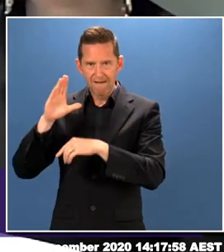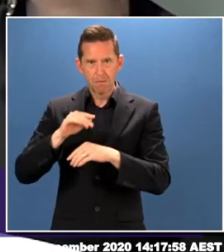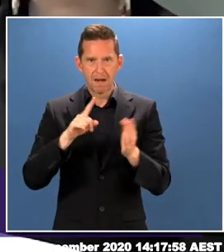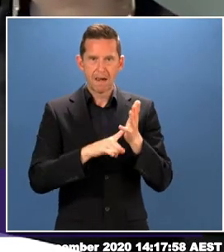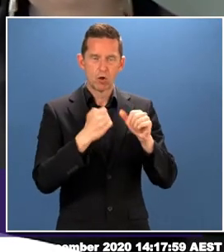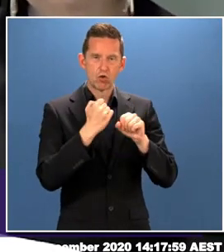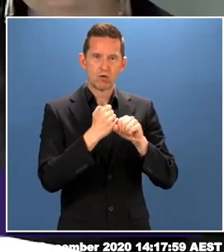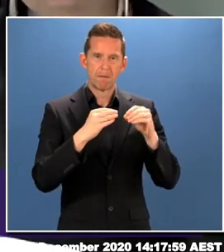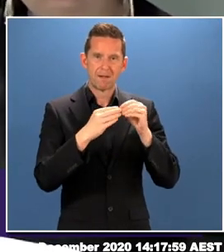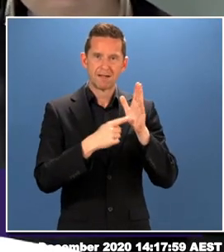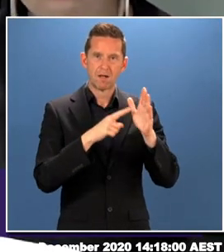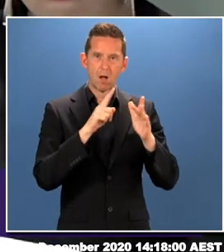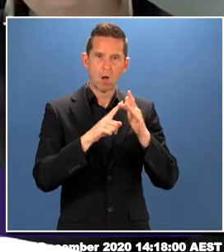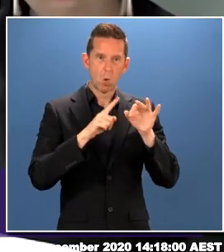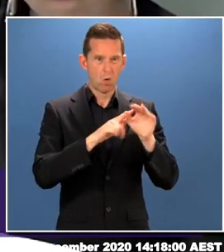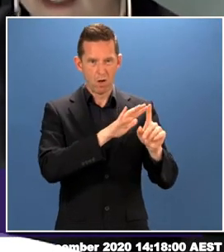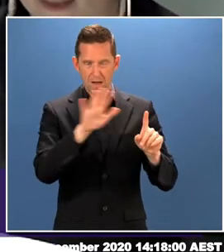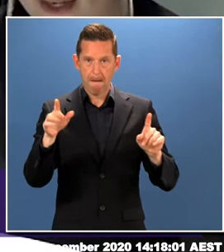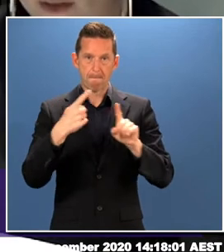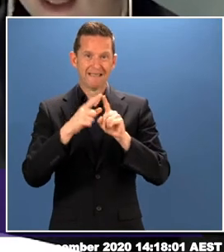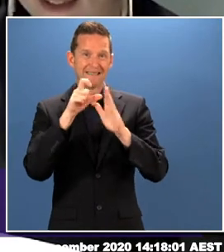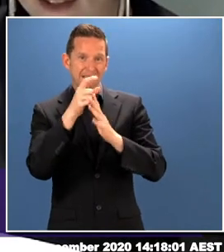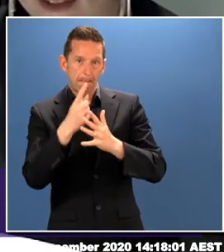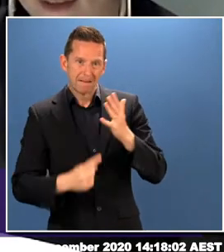across the disability space as well so that needs to be acknowledged.